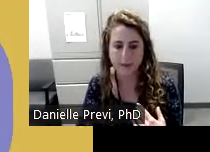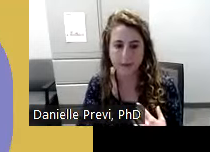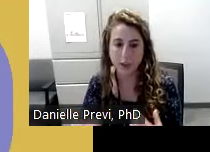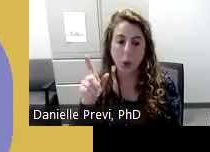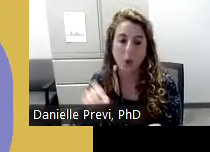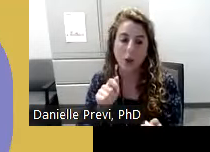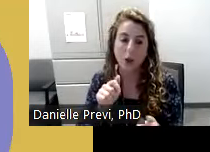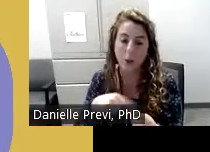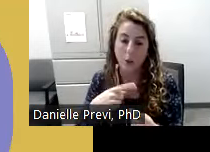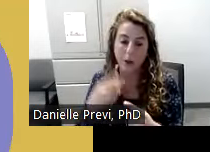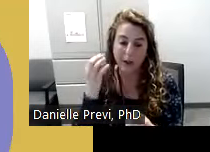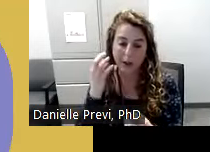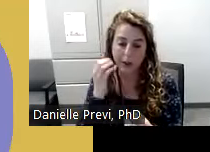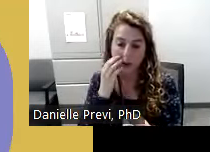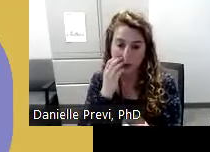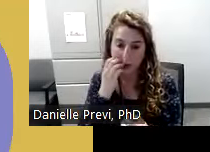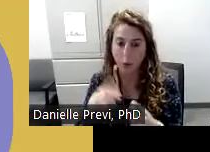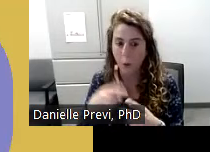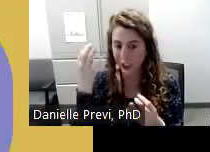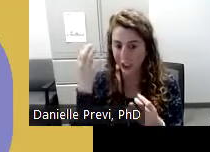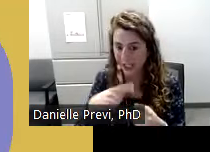and that they’re measuring English-based knowledge, like vocabulary.